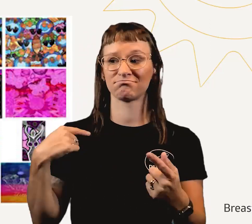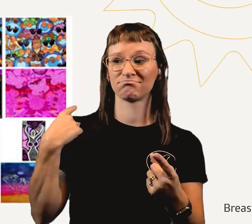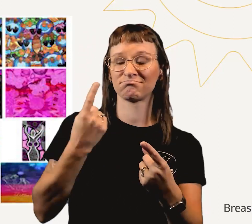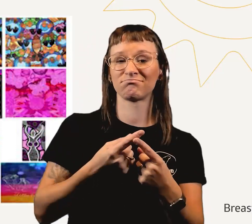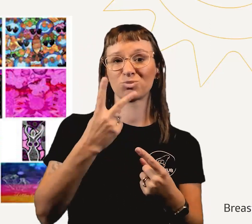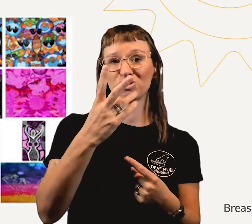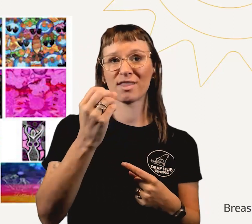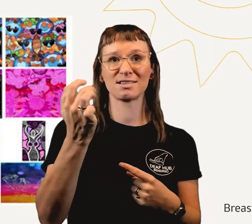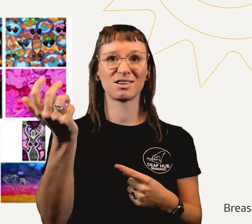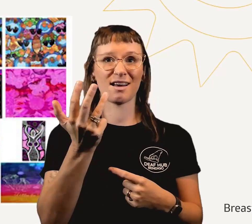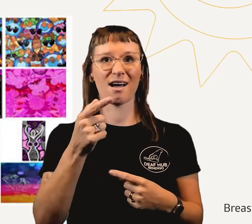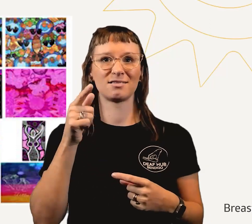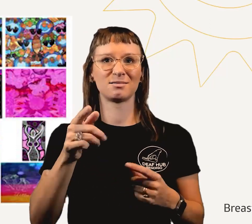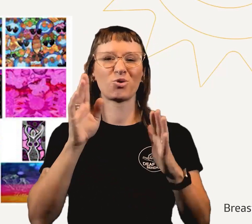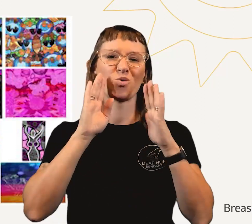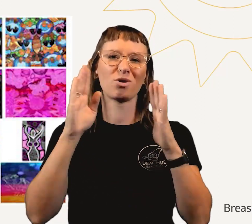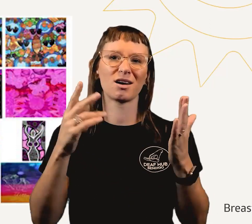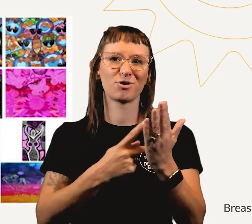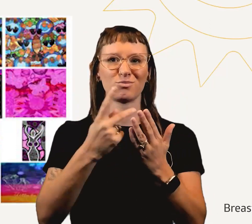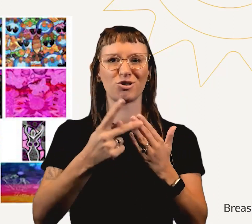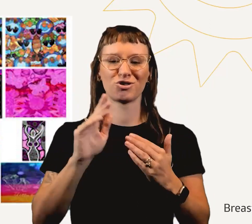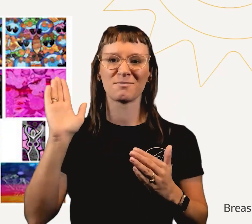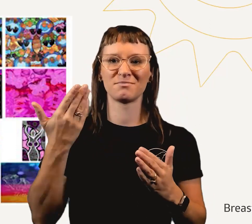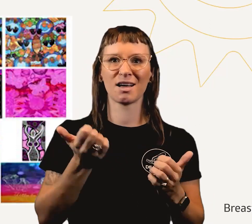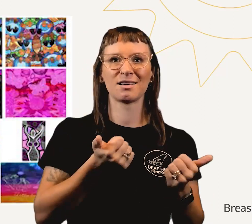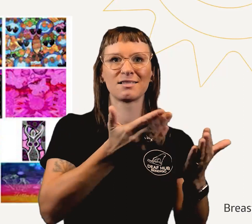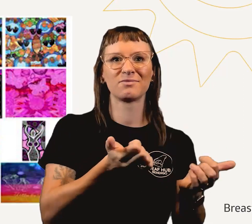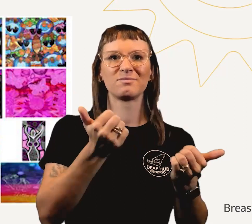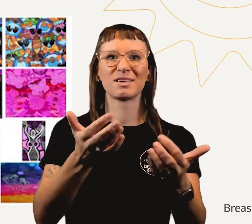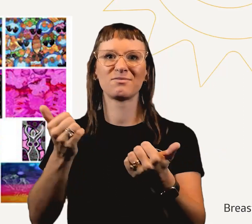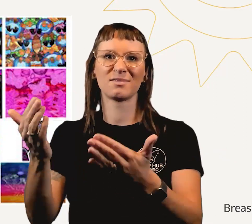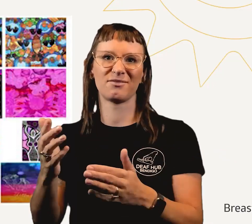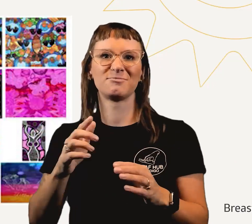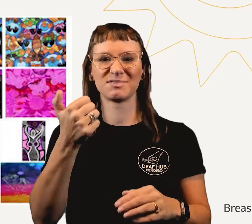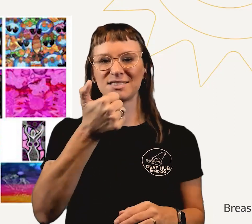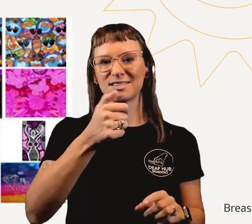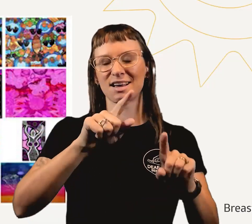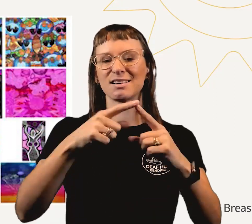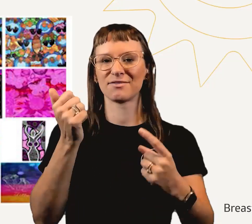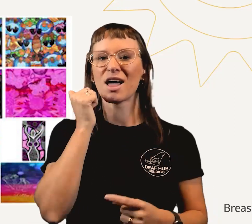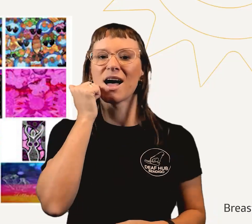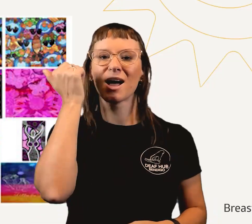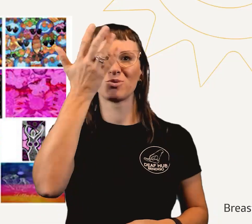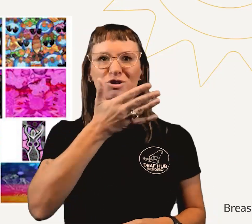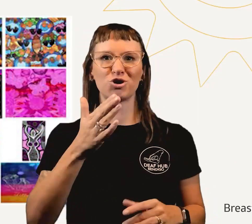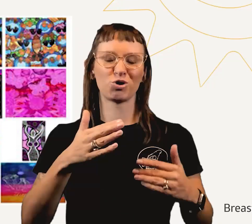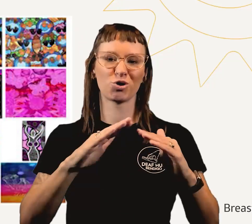From 2019, this wonderful project has visited 16 Aboriginal Community Controlled Organizations